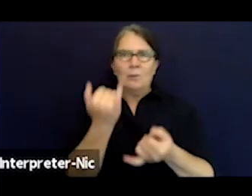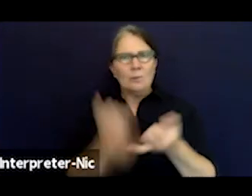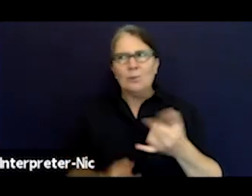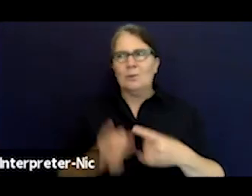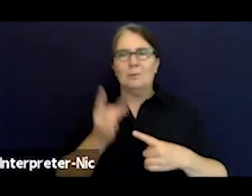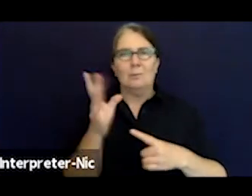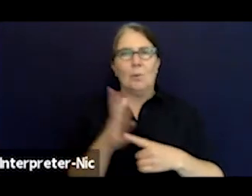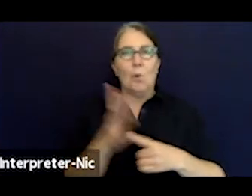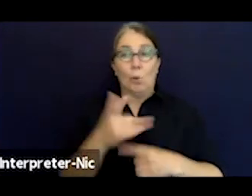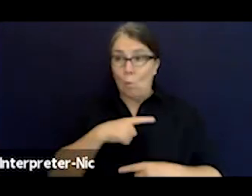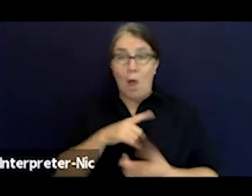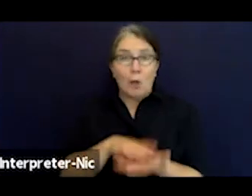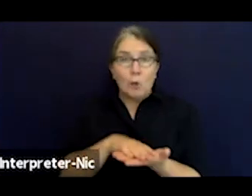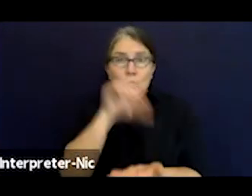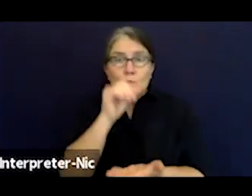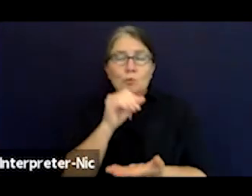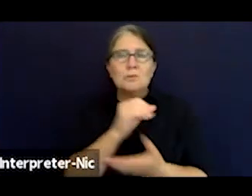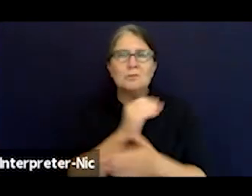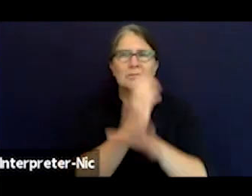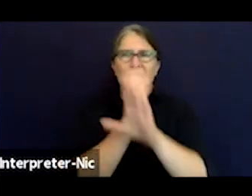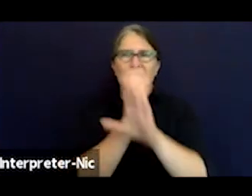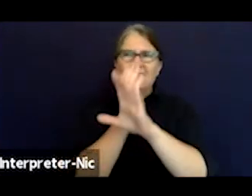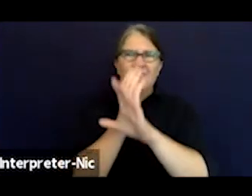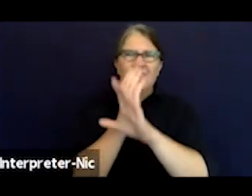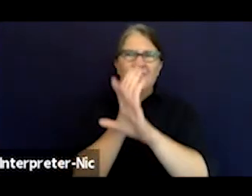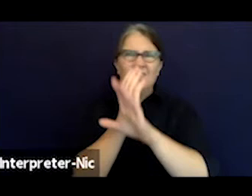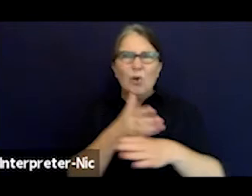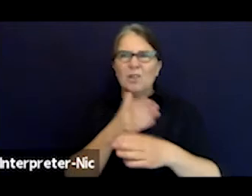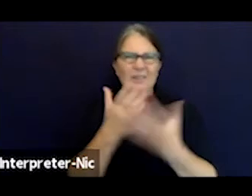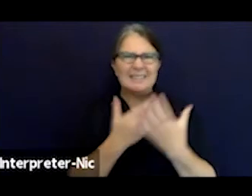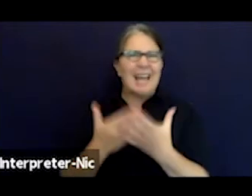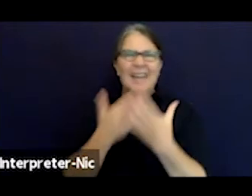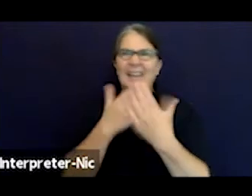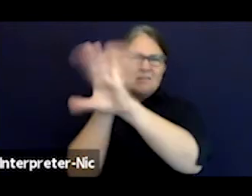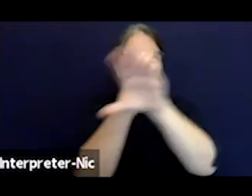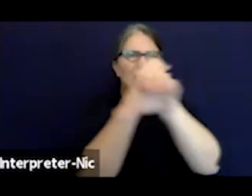and they are caring for their own children who might be going to school remotely. They have more